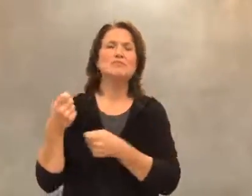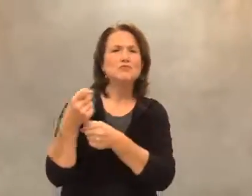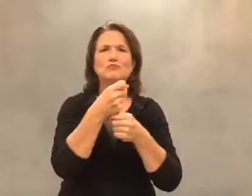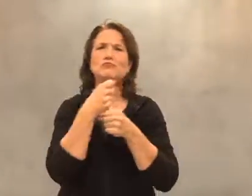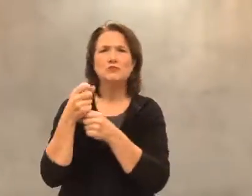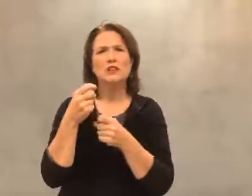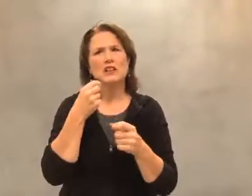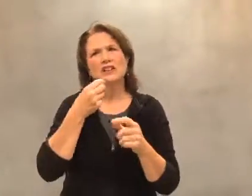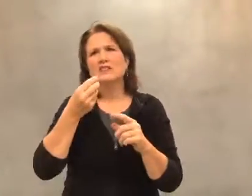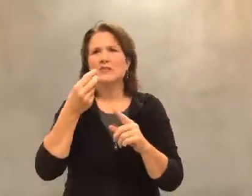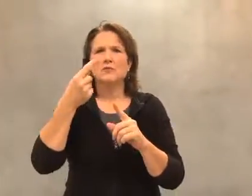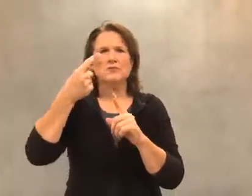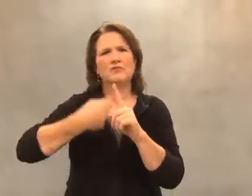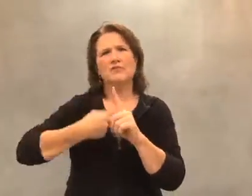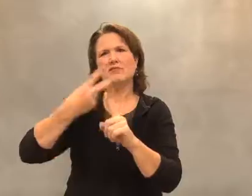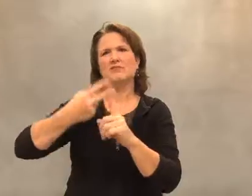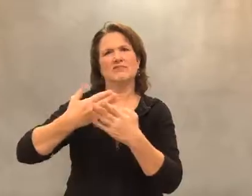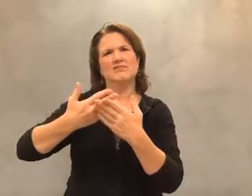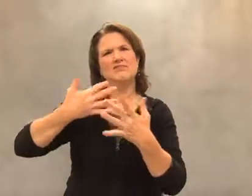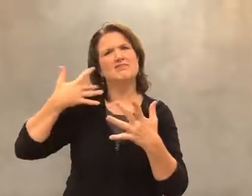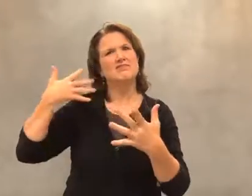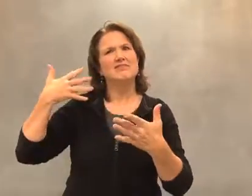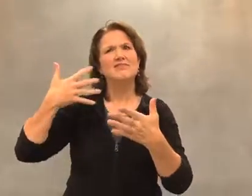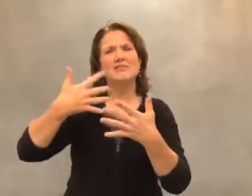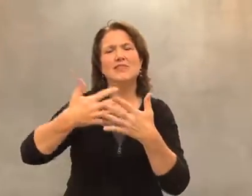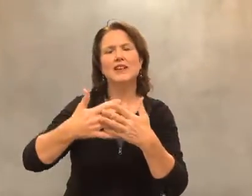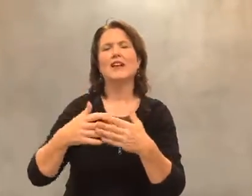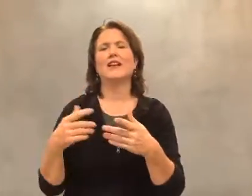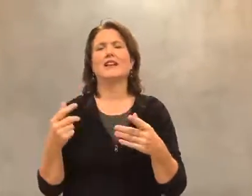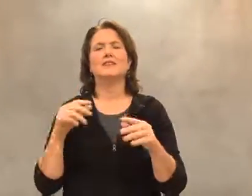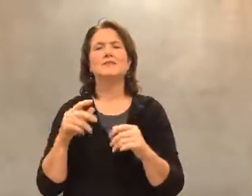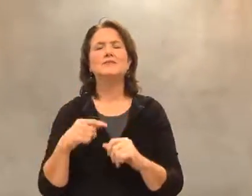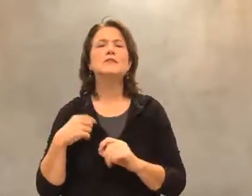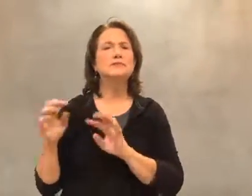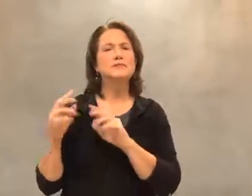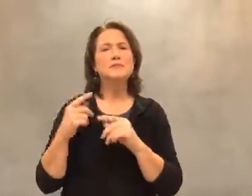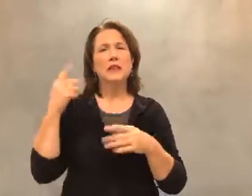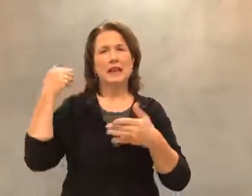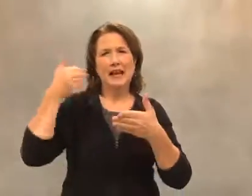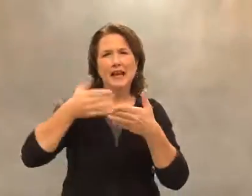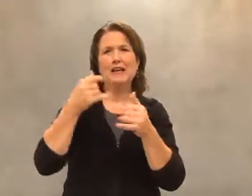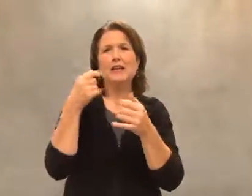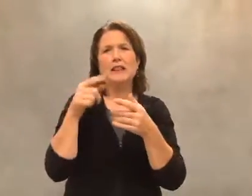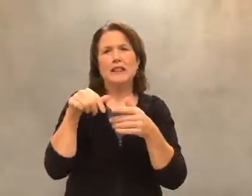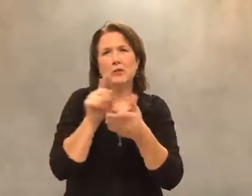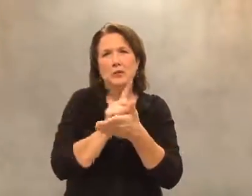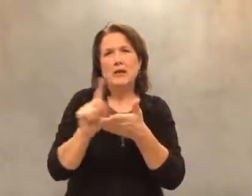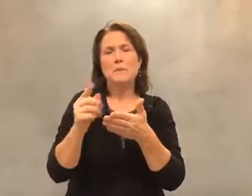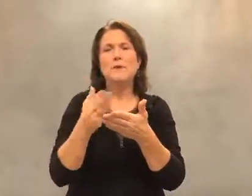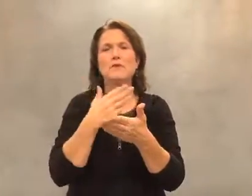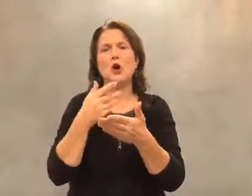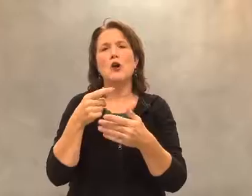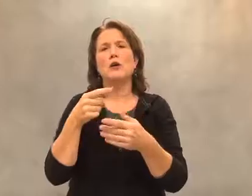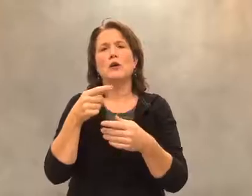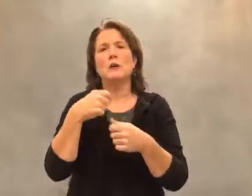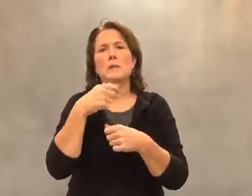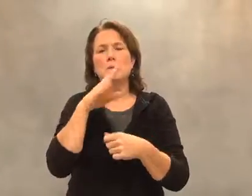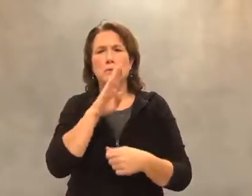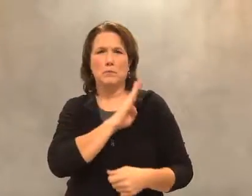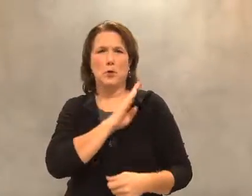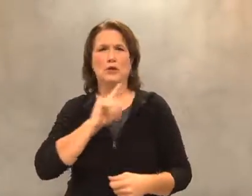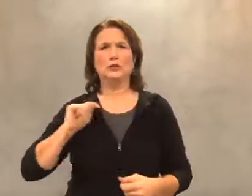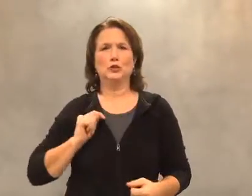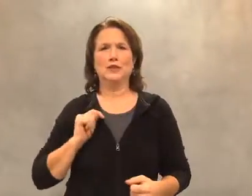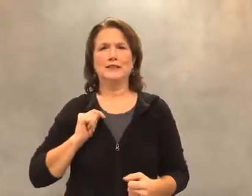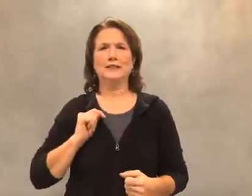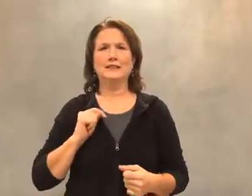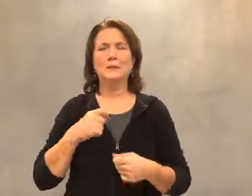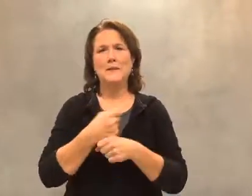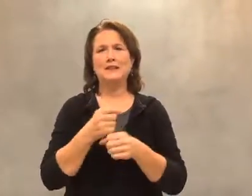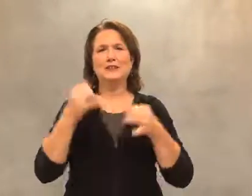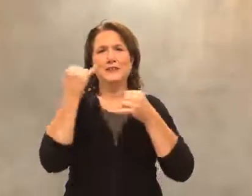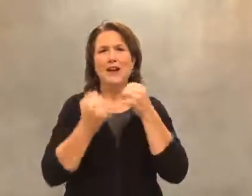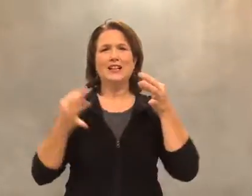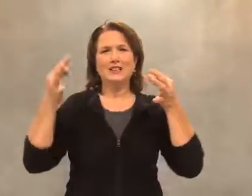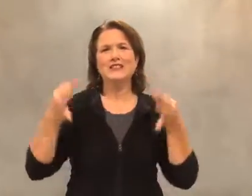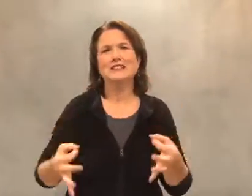We demonstrated for a couple of months preceding.